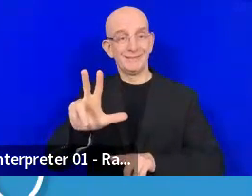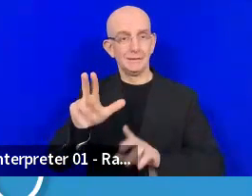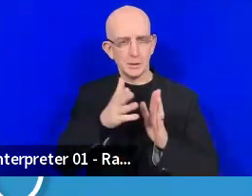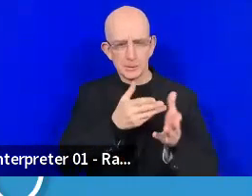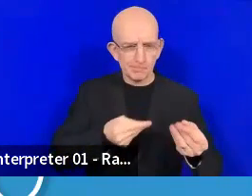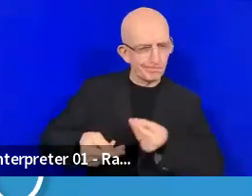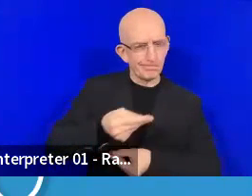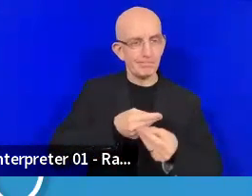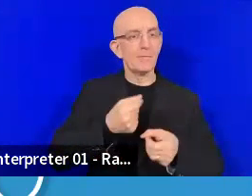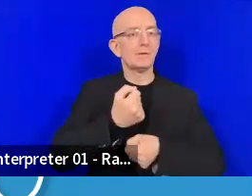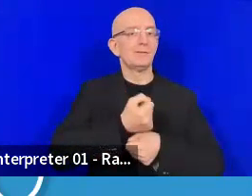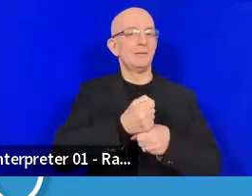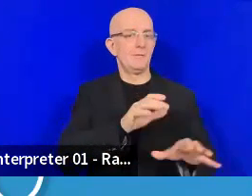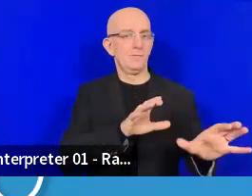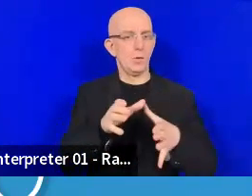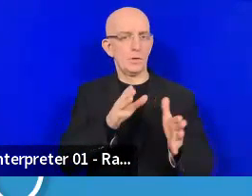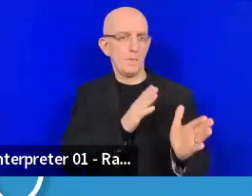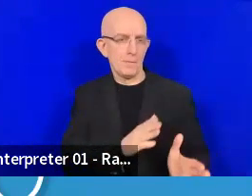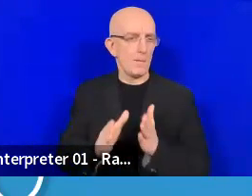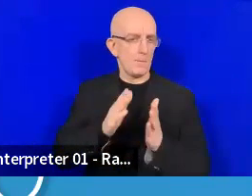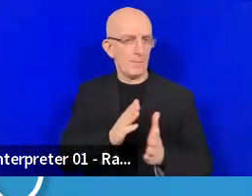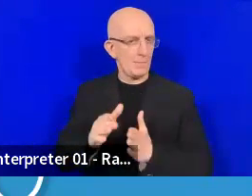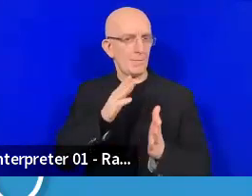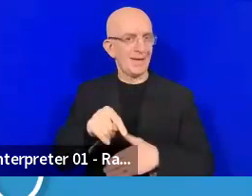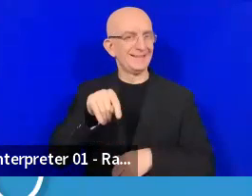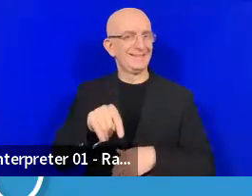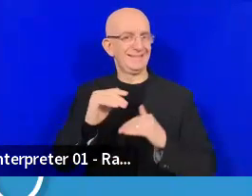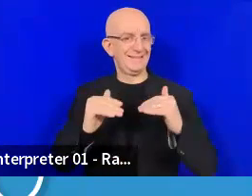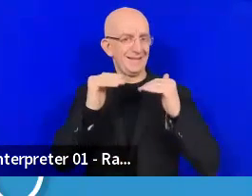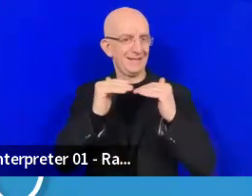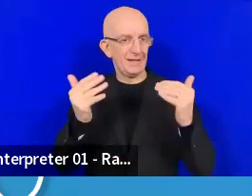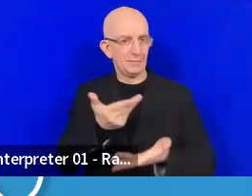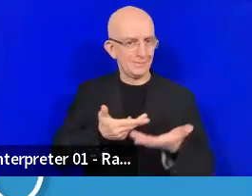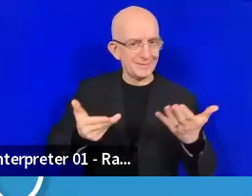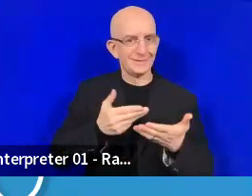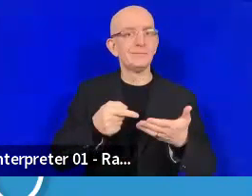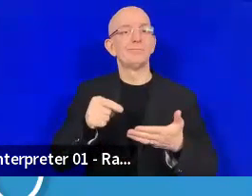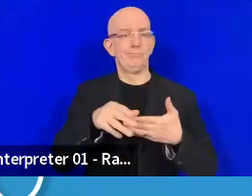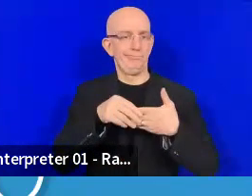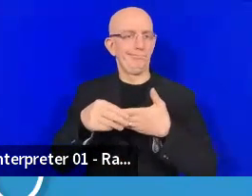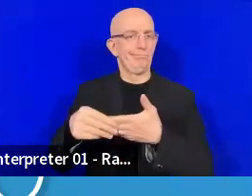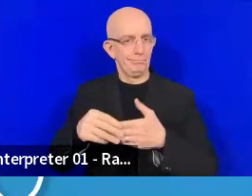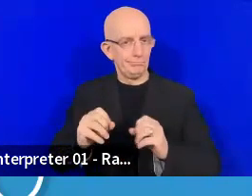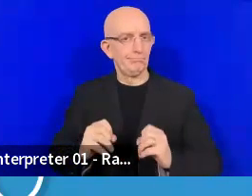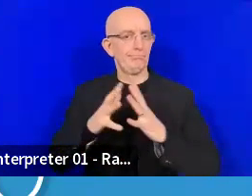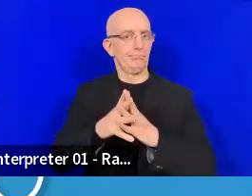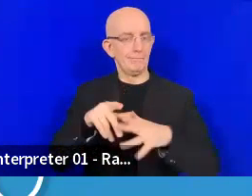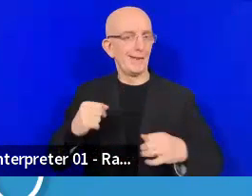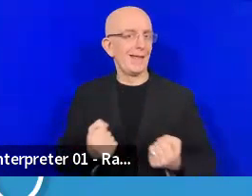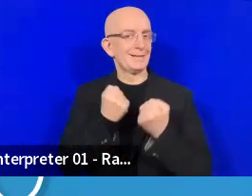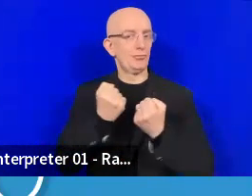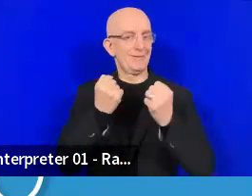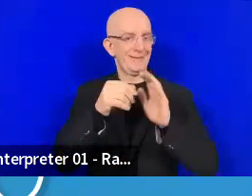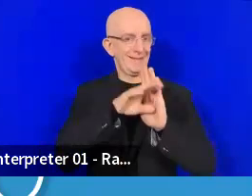This UHC Action Agenda was initially developed by the UHC2023 high level Task Force on UHC